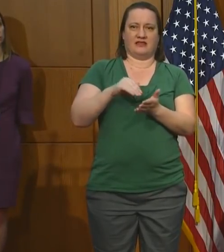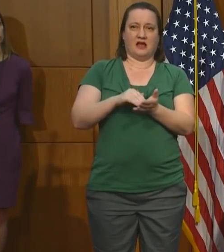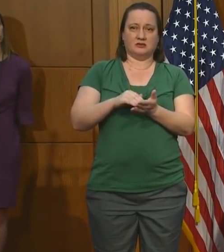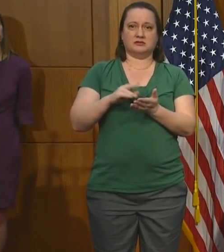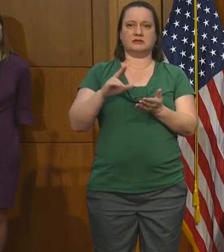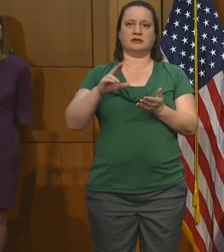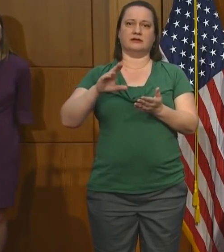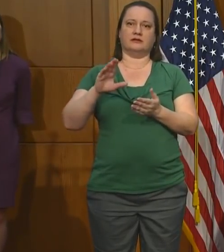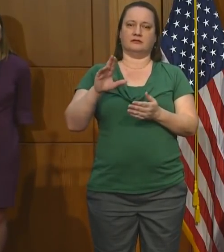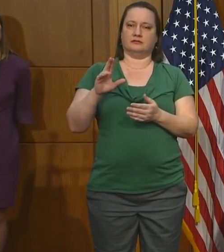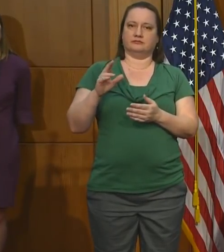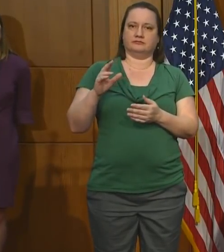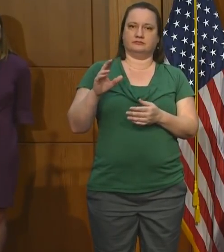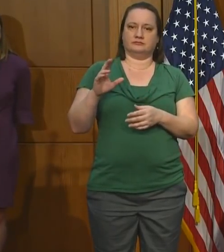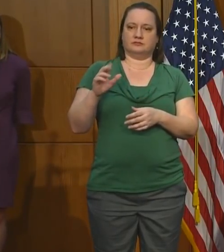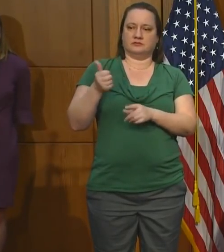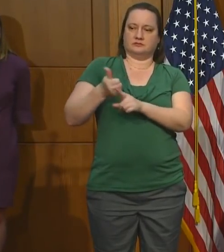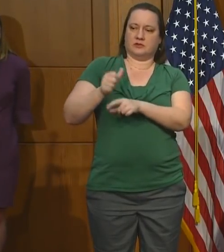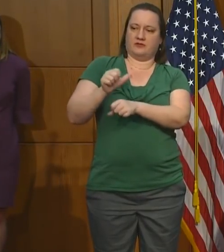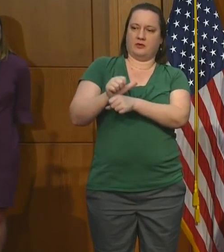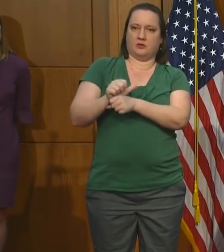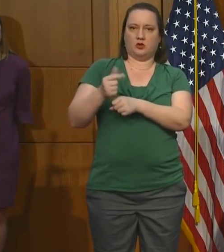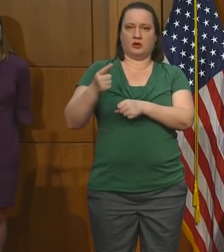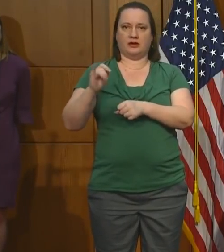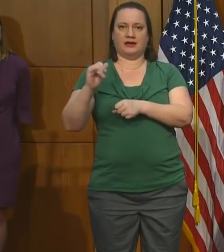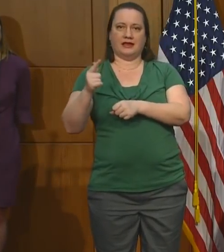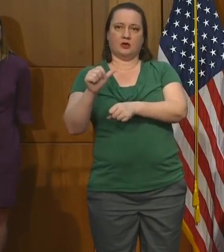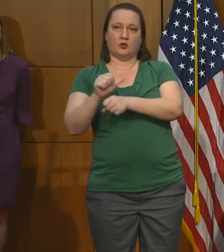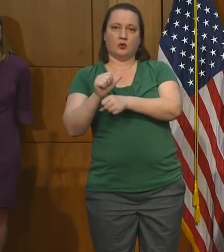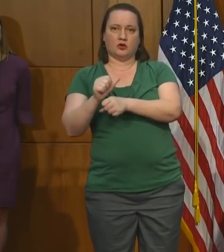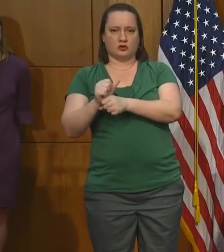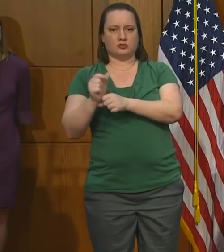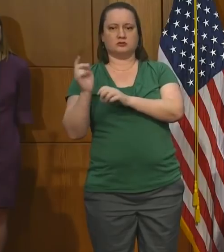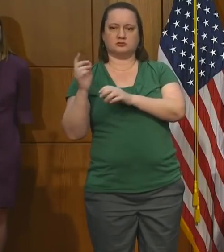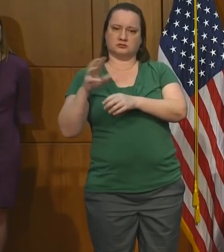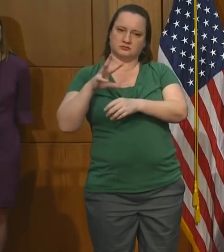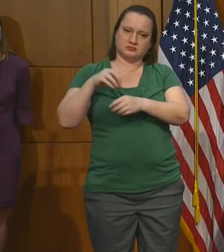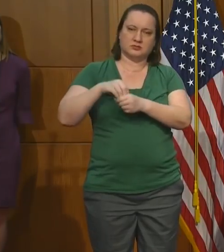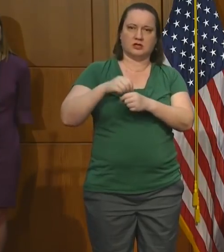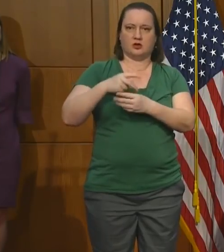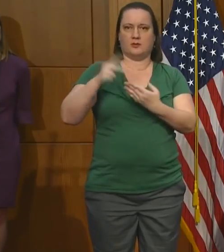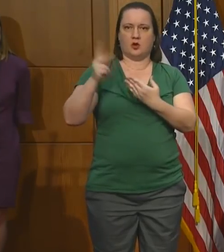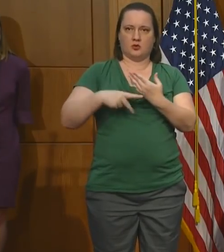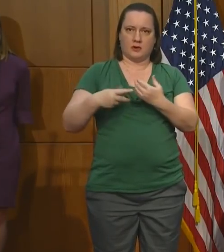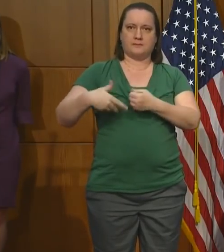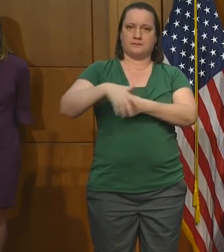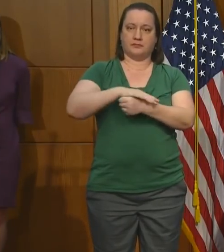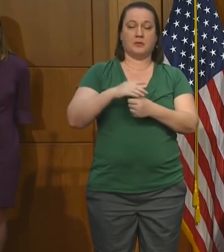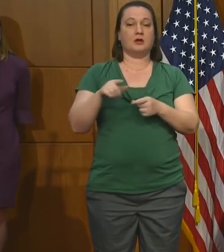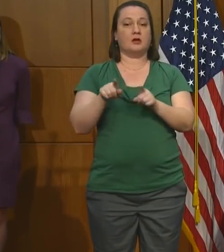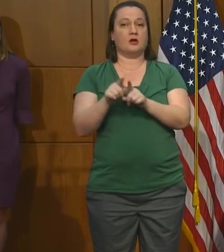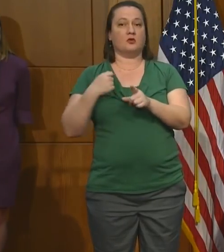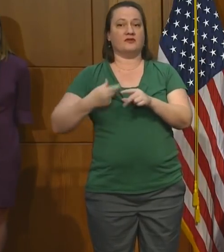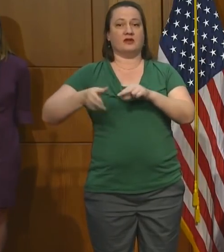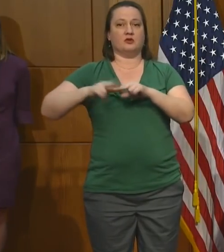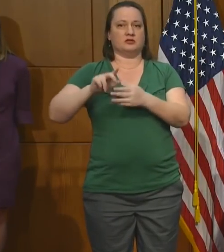INDEPENDENT CONTRACTORS GIG WORKERS AND WE'VE HAD OVER SEVENTY THOUSAND AND BEEN A CONTRACTOR TO GET WORKERS MOVE THROUGHOUT PANDEMIC UNEMPLOYMENT ASSISTANCE PROGRAM